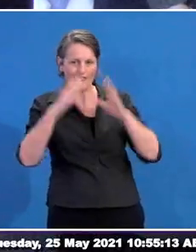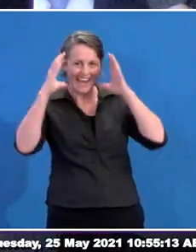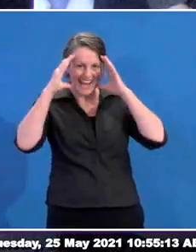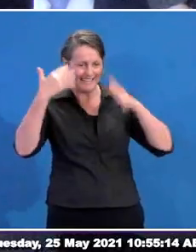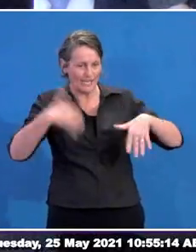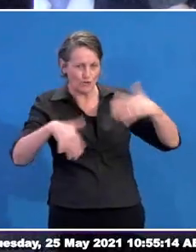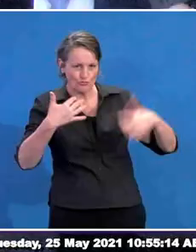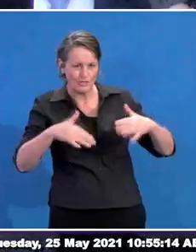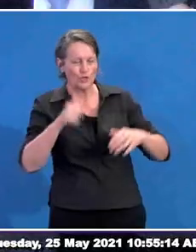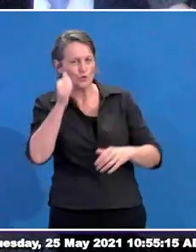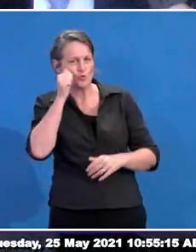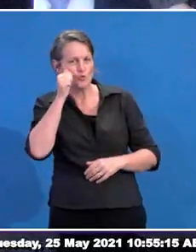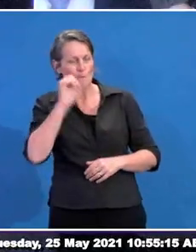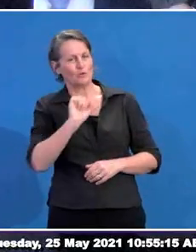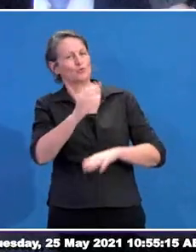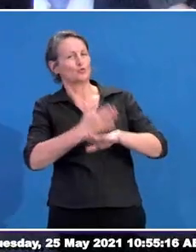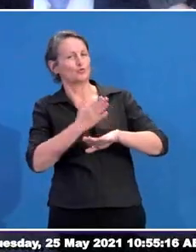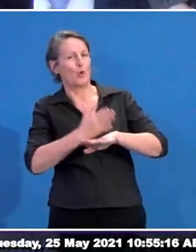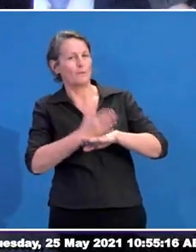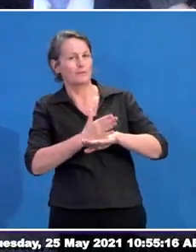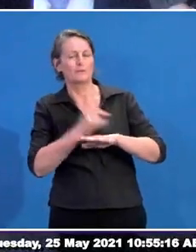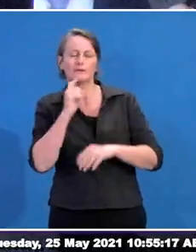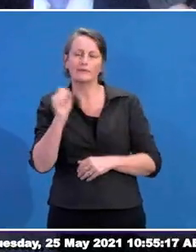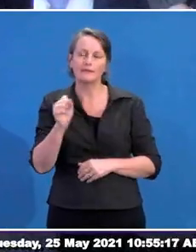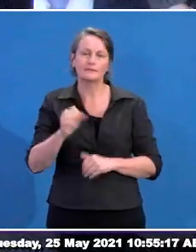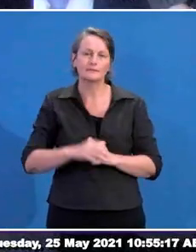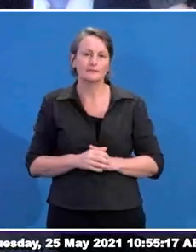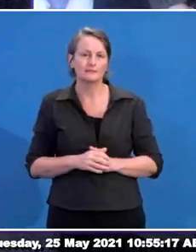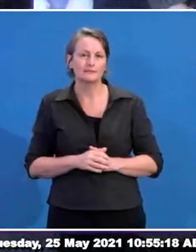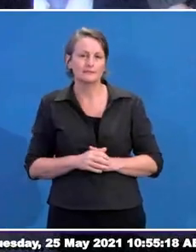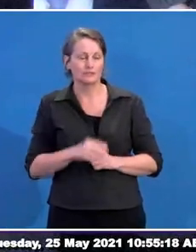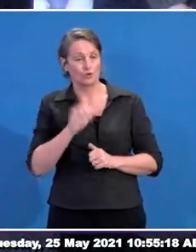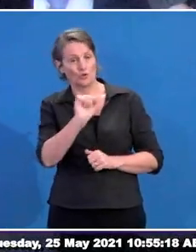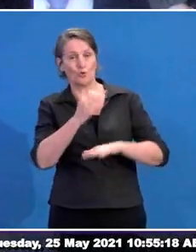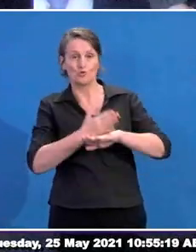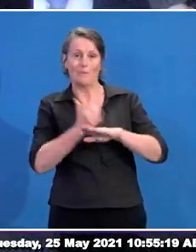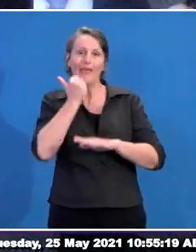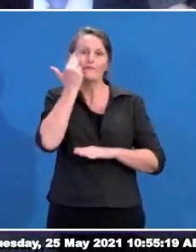Yes. MS EASTMAN: Is the nature of your job. Yes. MS EASTMAN: And what you do on a day-to-day-basis. ELIZA: Yes.